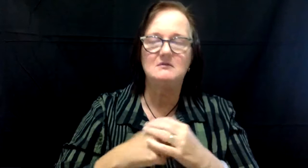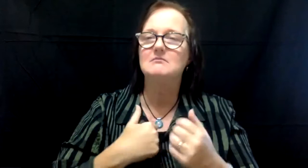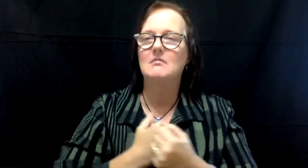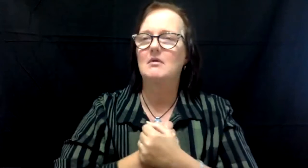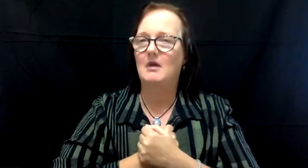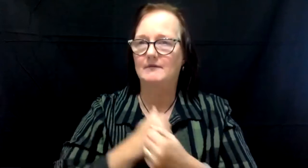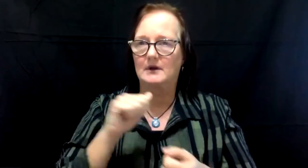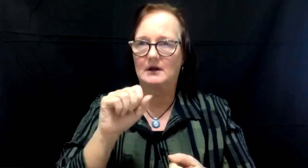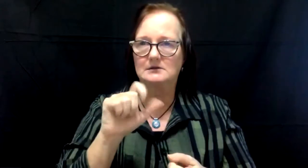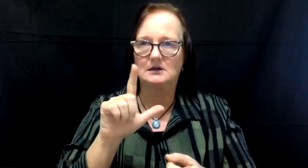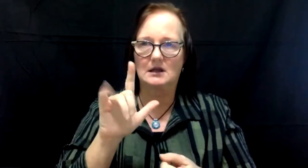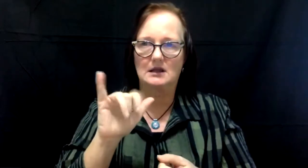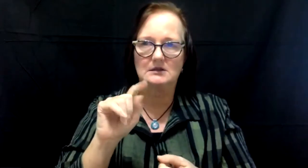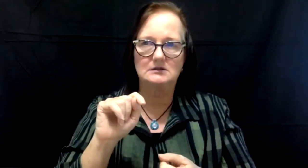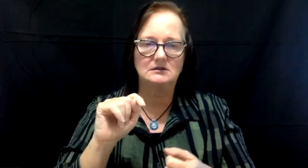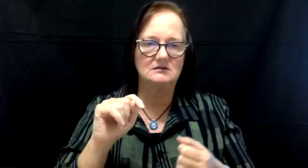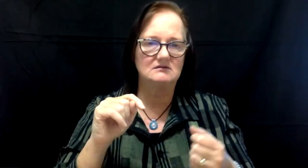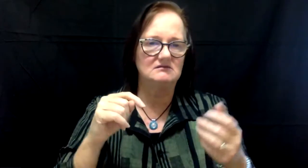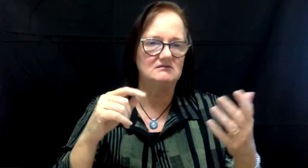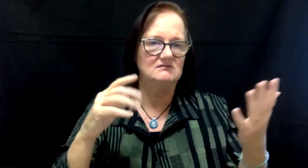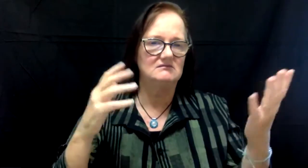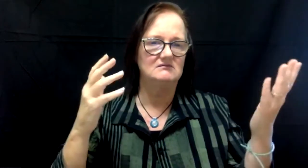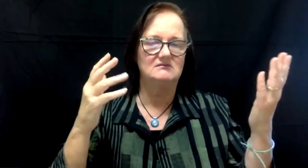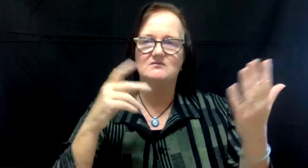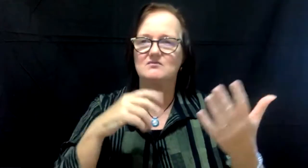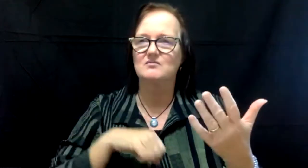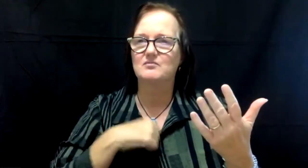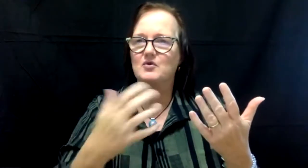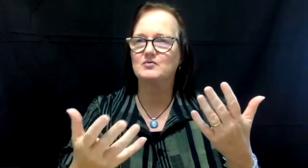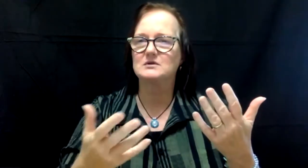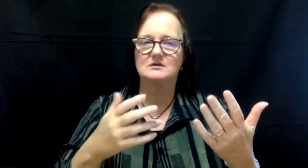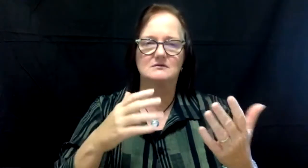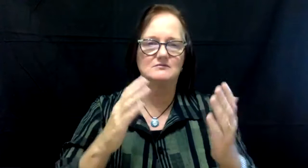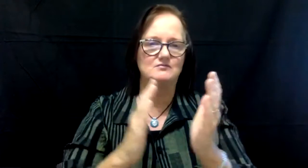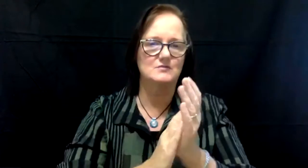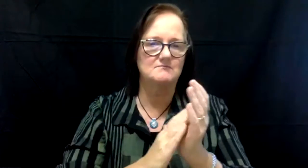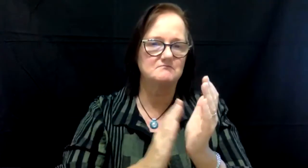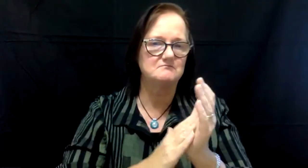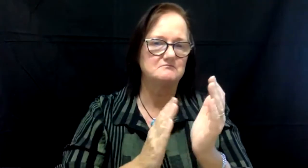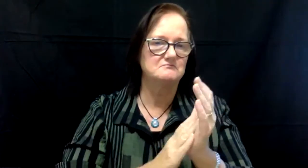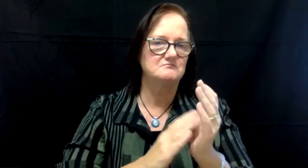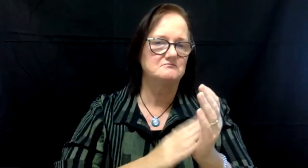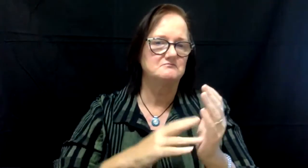I love ASL literacy, poetry, rhymes & rhythms,